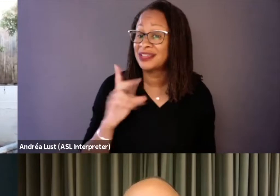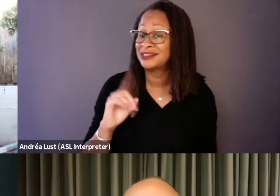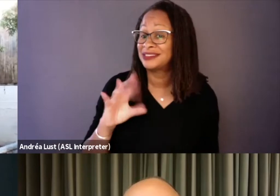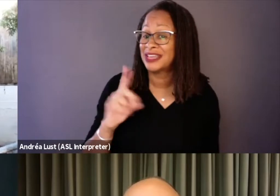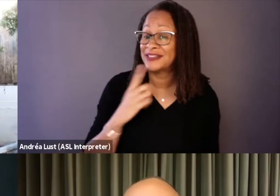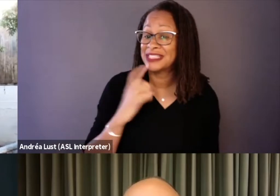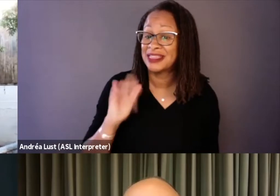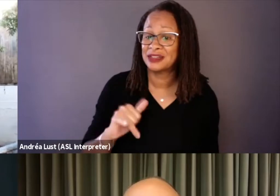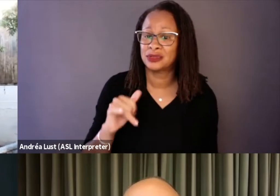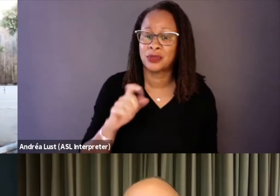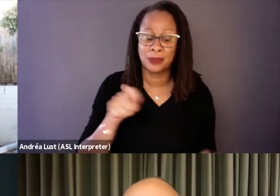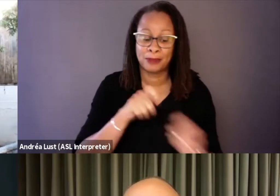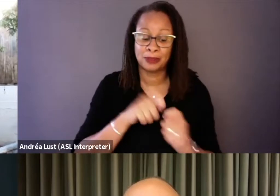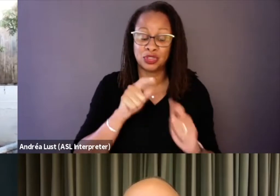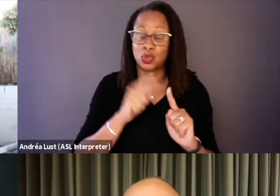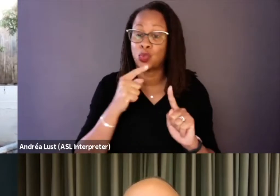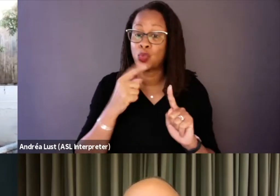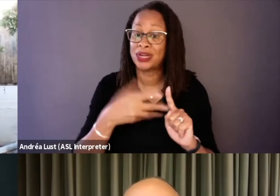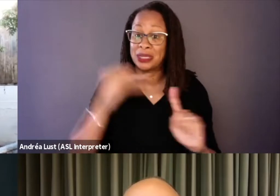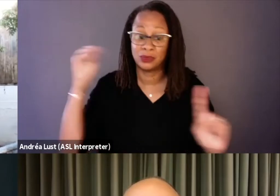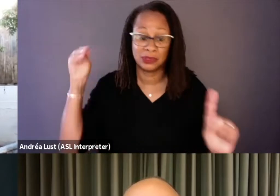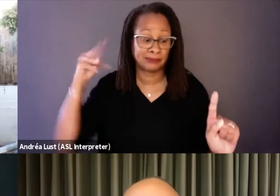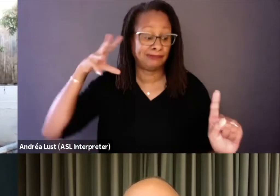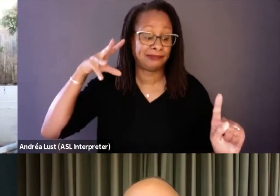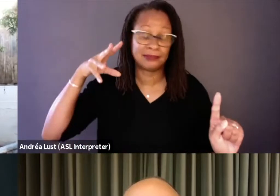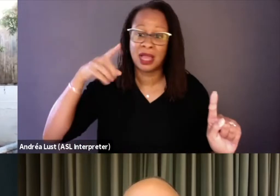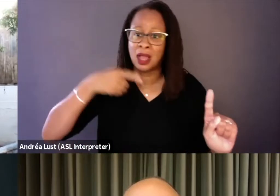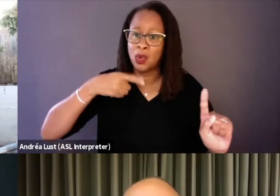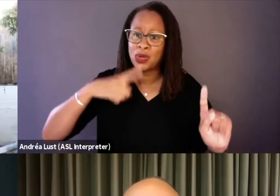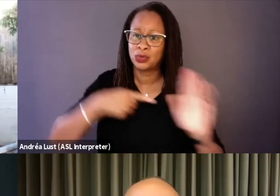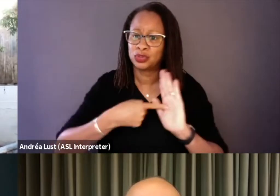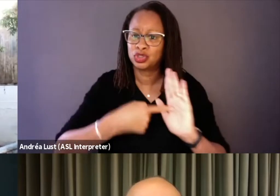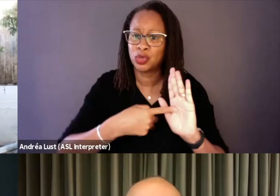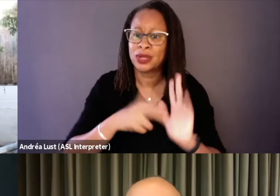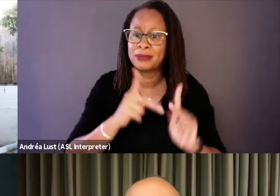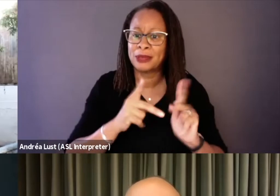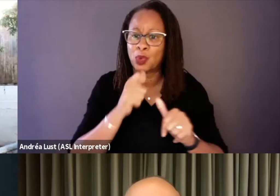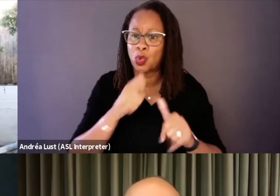There's a purpose to who he was shining a light on, people on the fringes, people who were suffering,